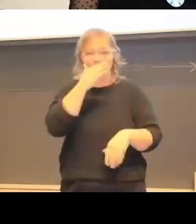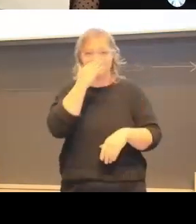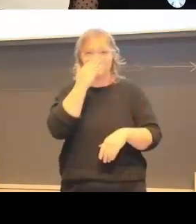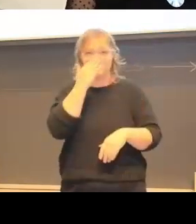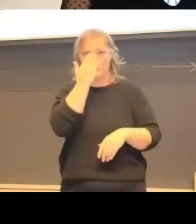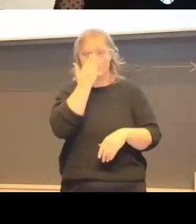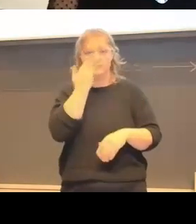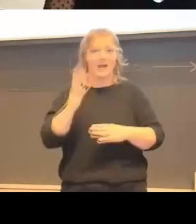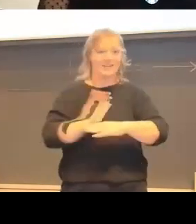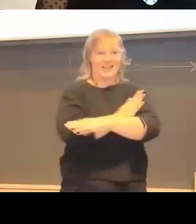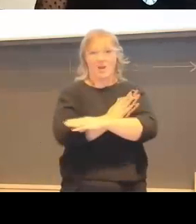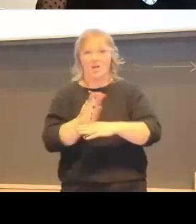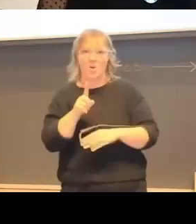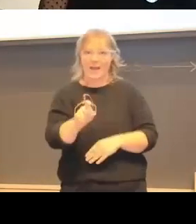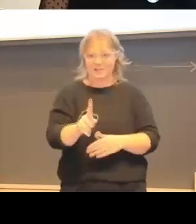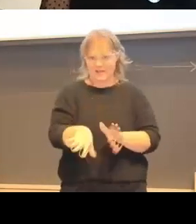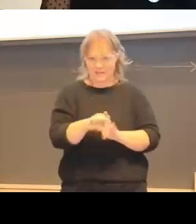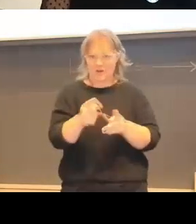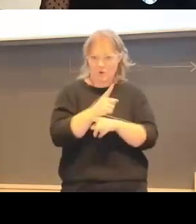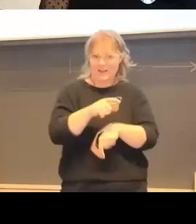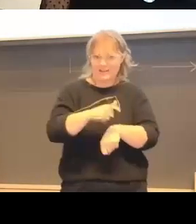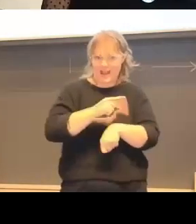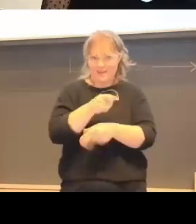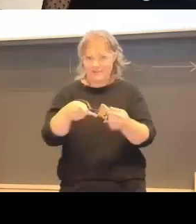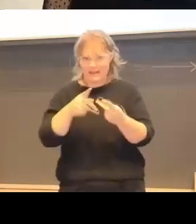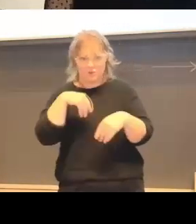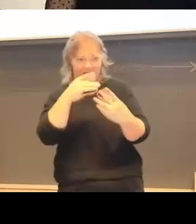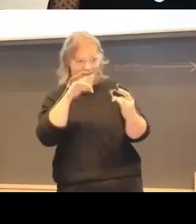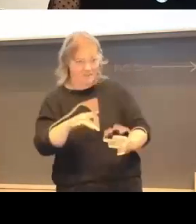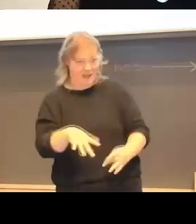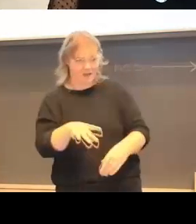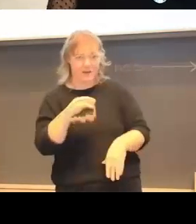they picked an appropriate time and place to give feedback if they provided detailed information